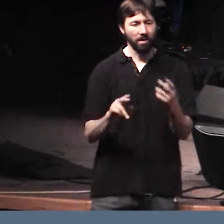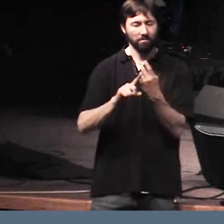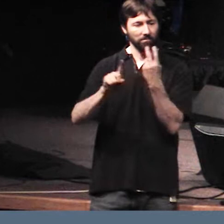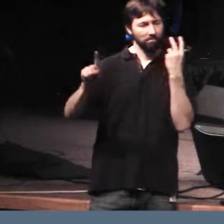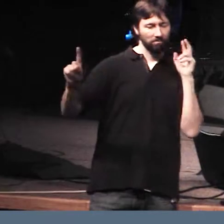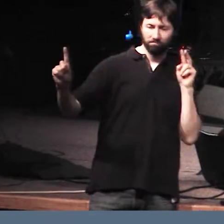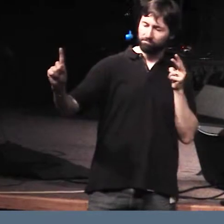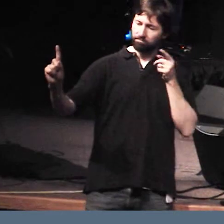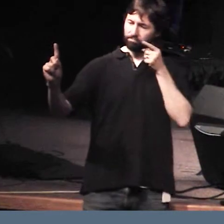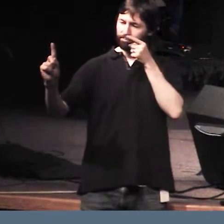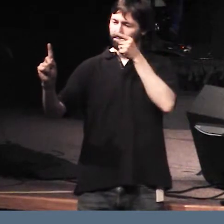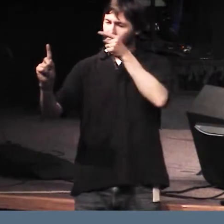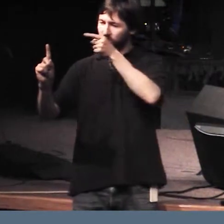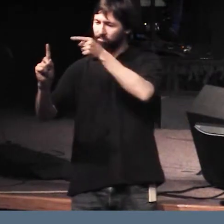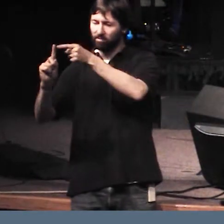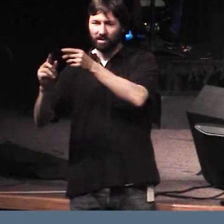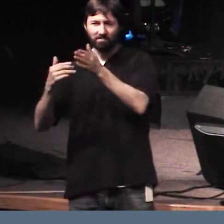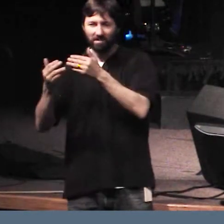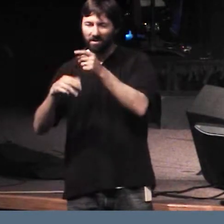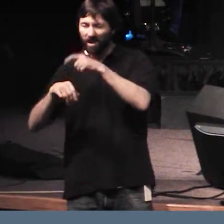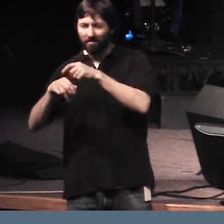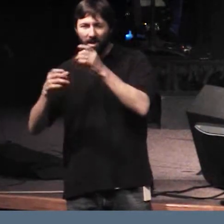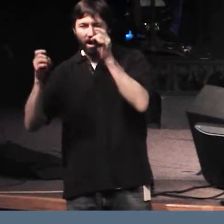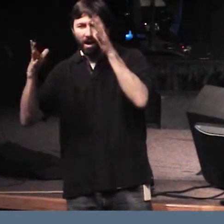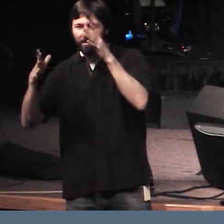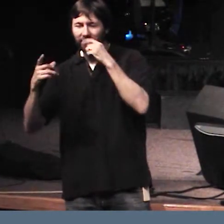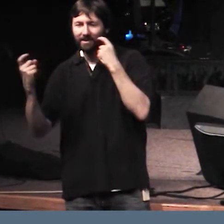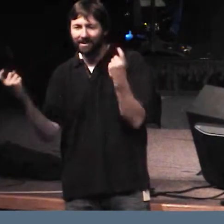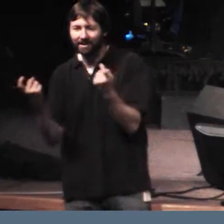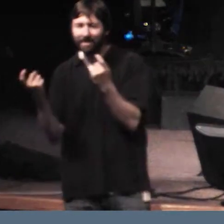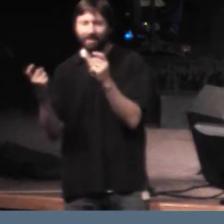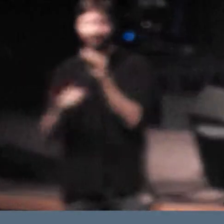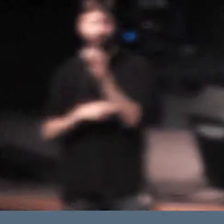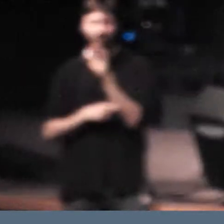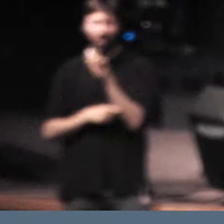even in times when things were very corrupt in a time of moral relativism when people